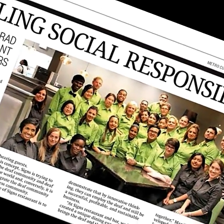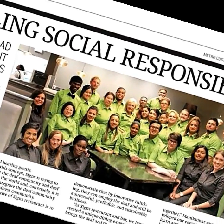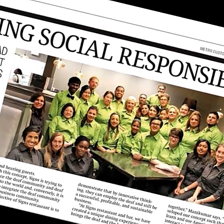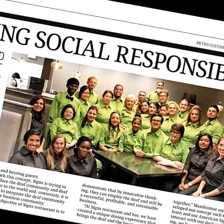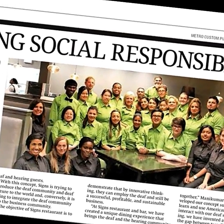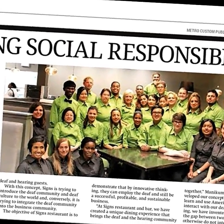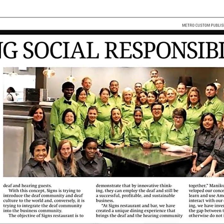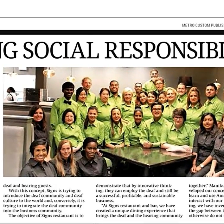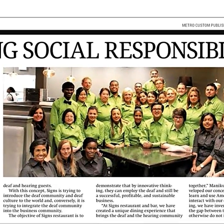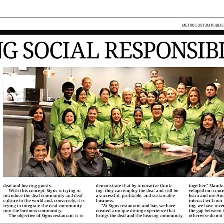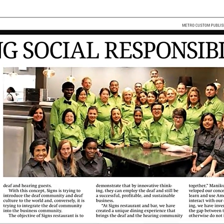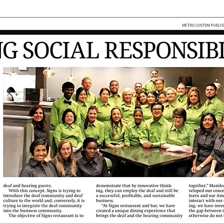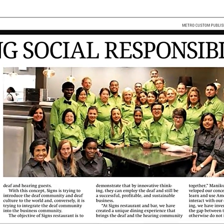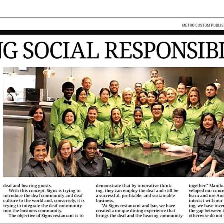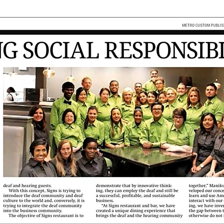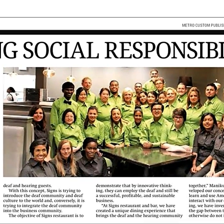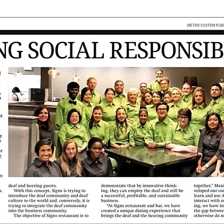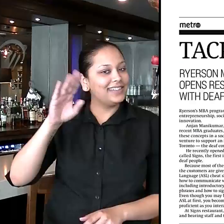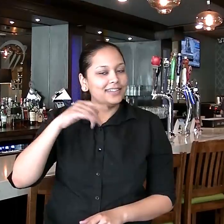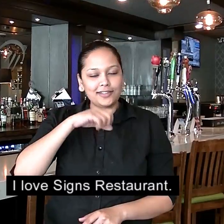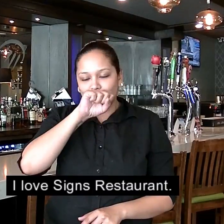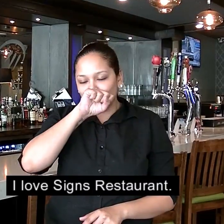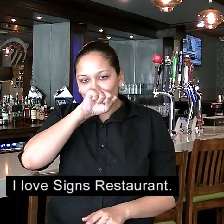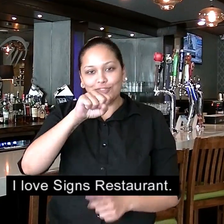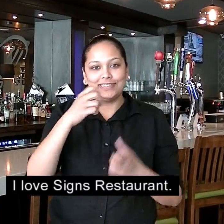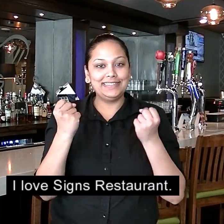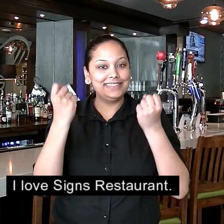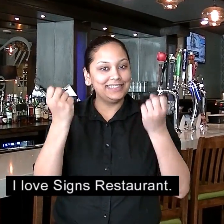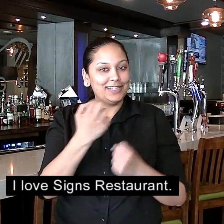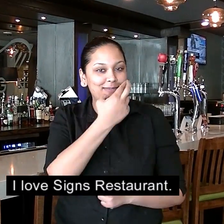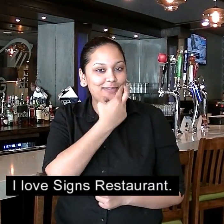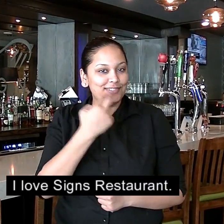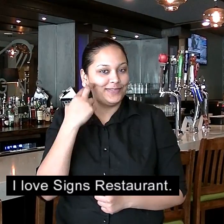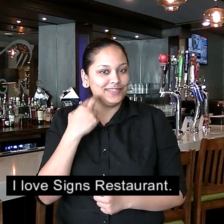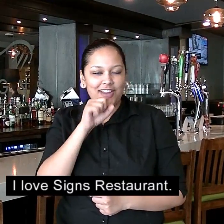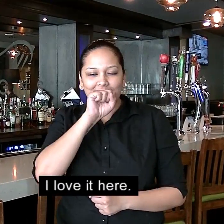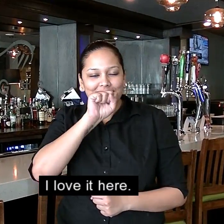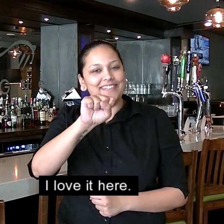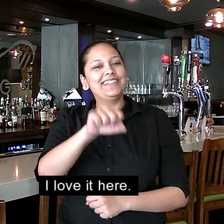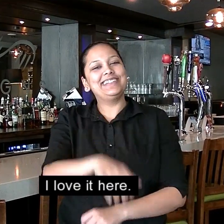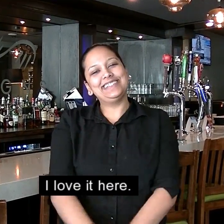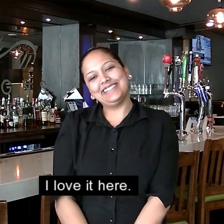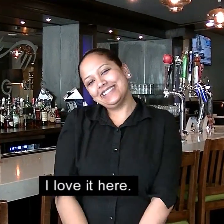Anjan continues to contribute to his community and bring excitement as he turns his ideas into realities.